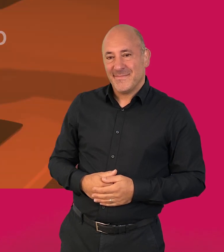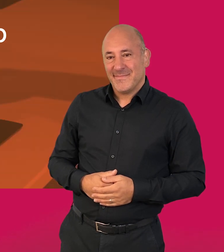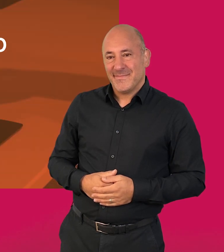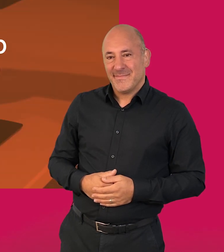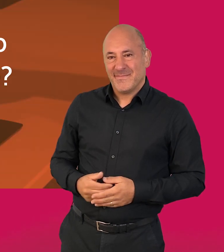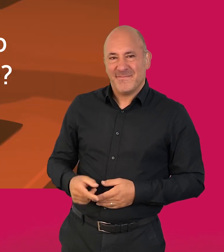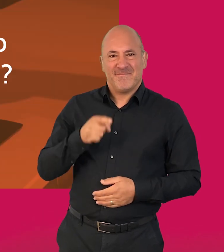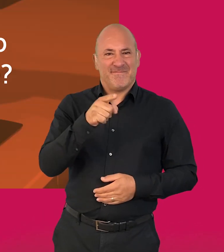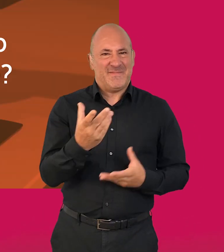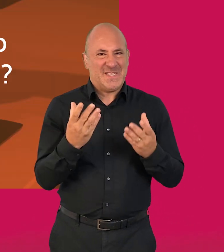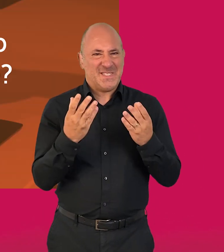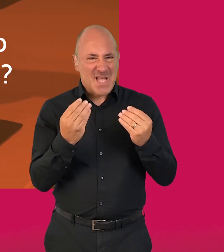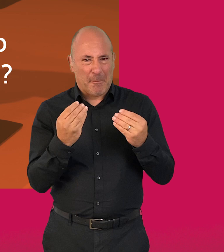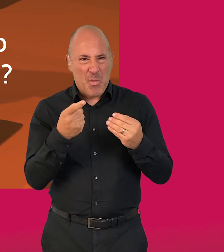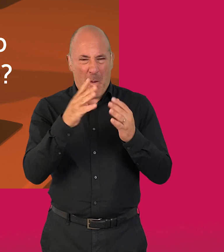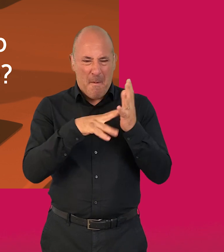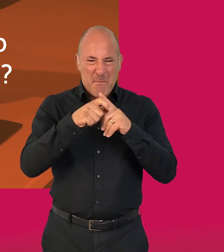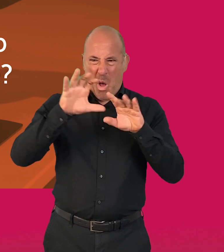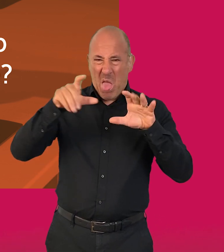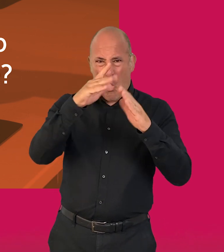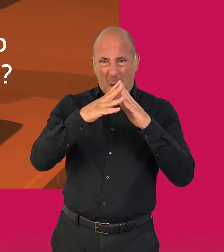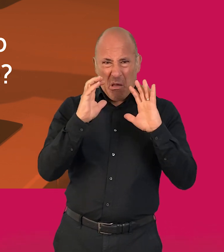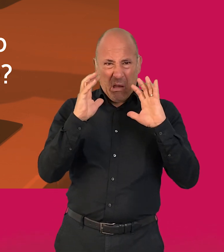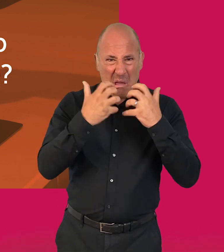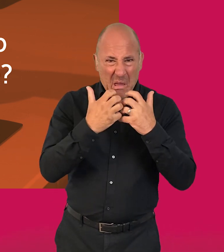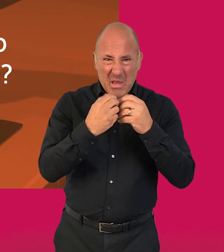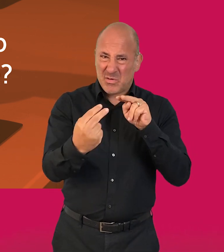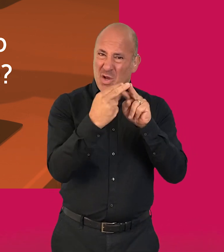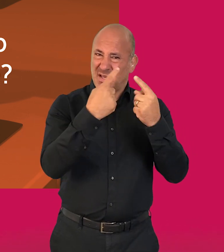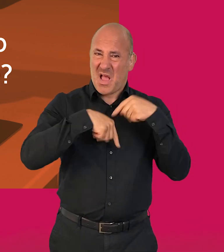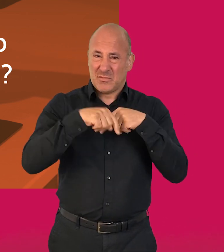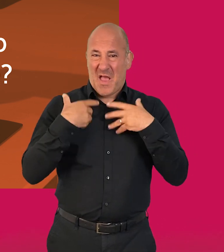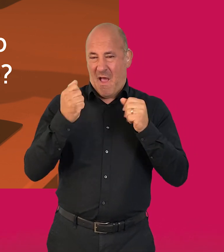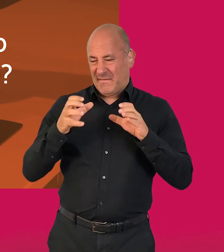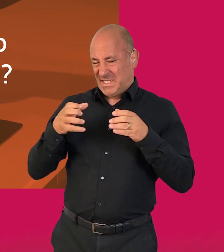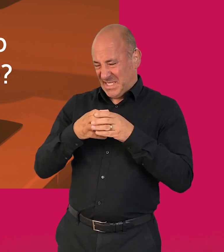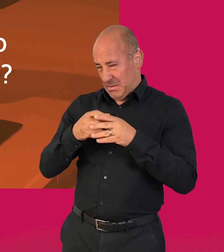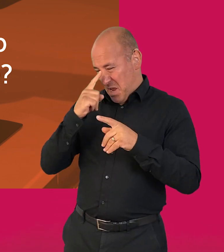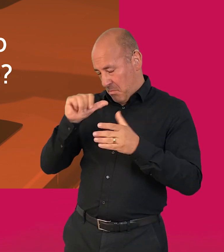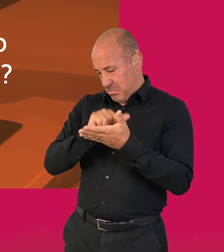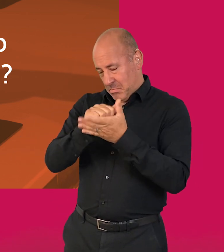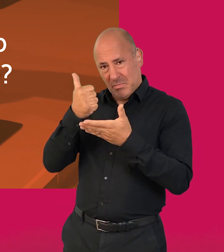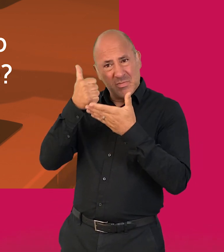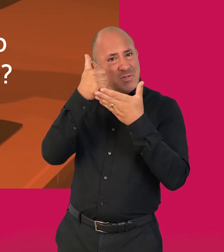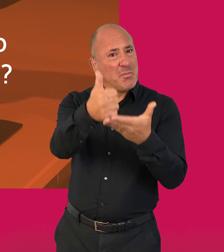If you have any concerns about damp or mould in your home, please get in touch with us. We have a dedicated team to support you.